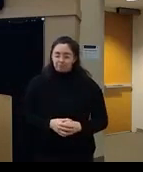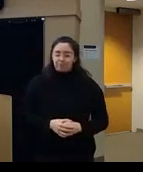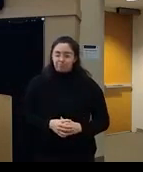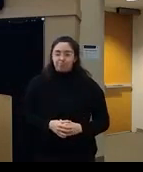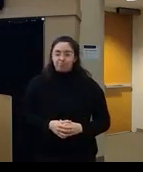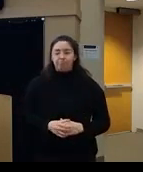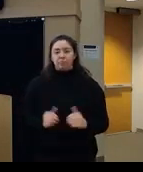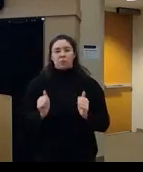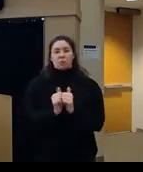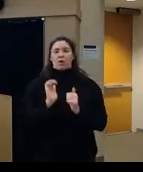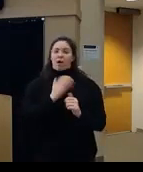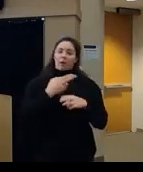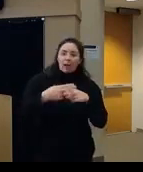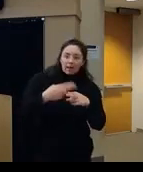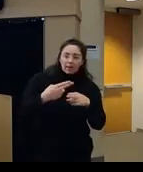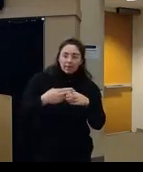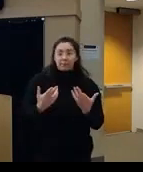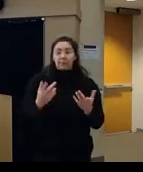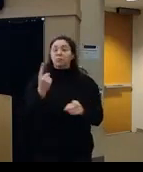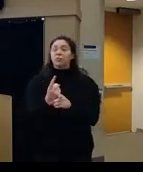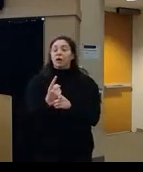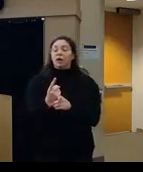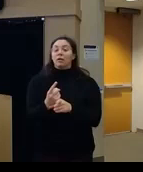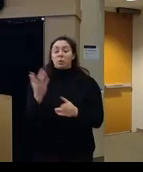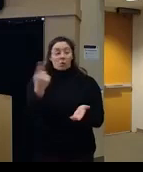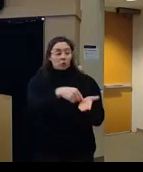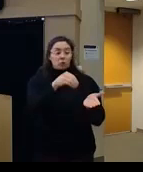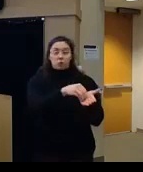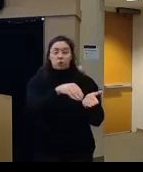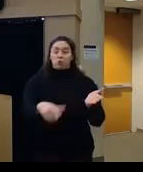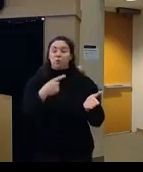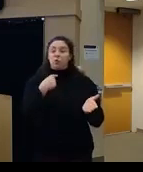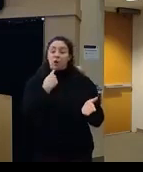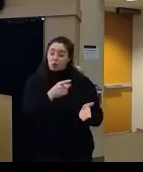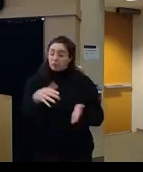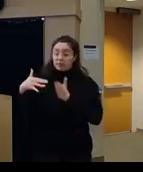right with our names right I once heard a student say uh when I told him about the study that found